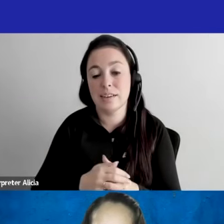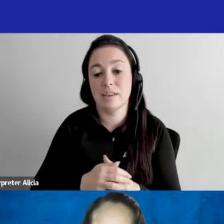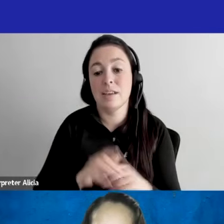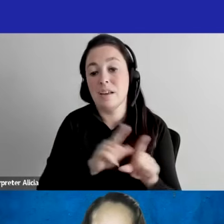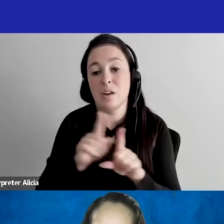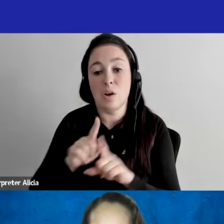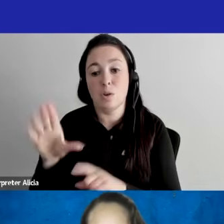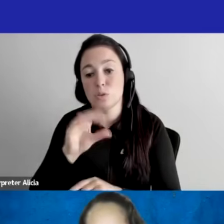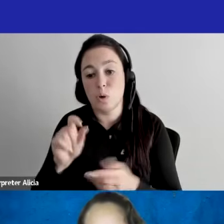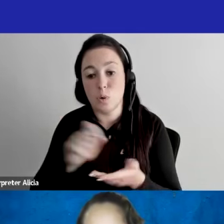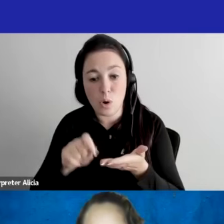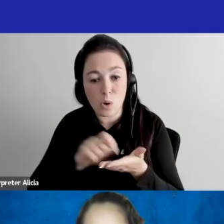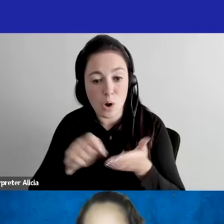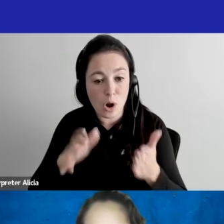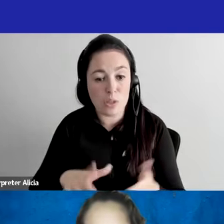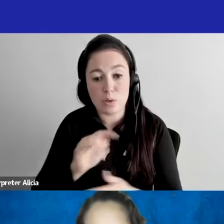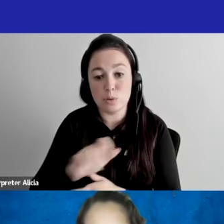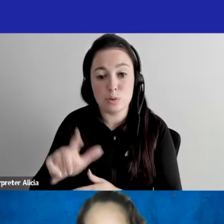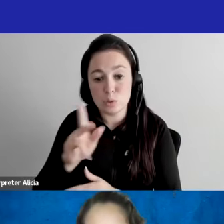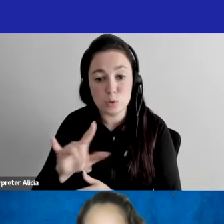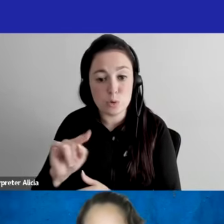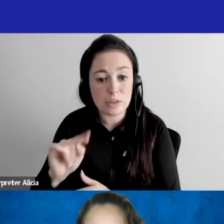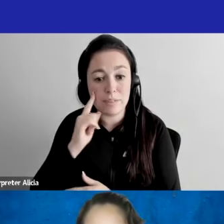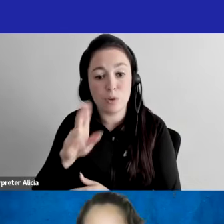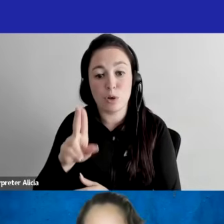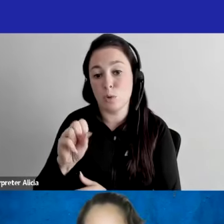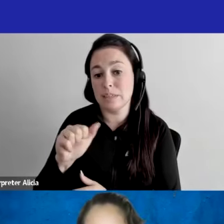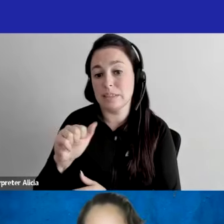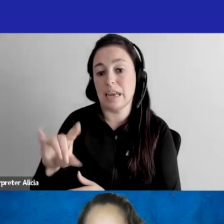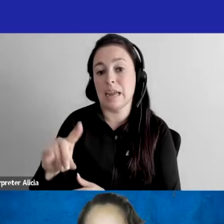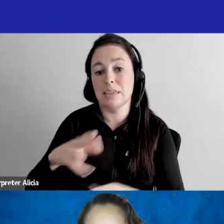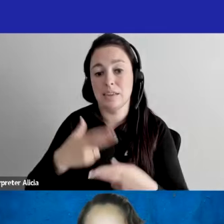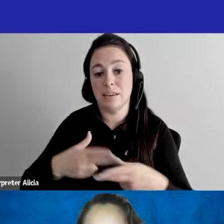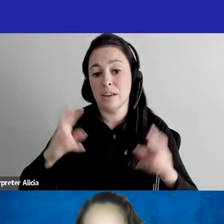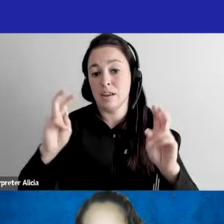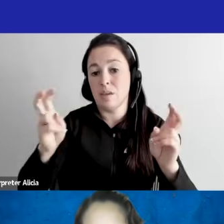toolkit for USAID titled Universal Design for Learning